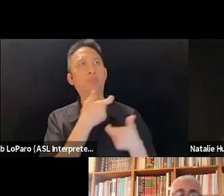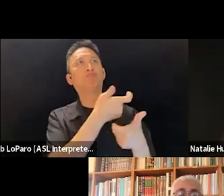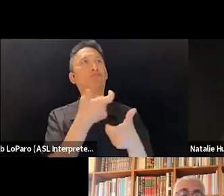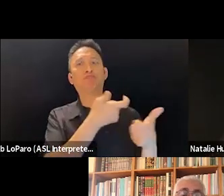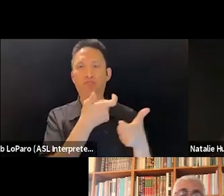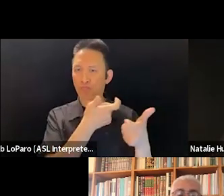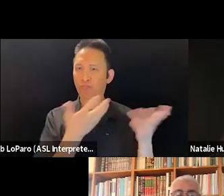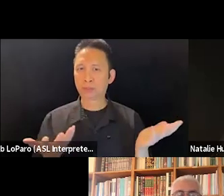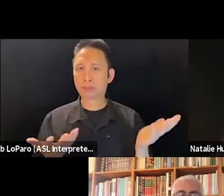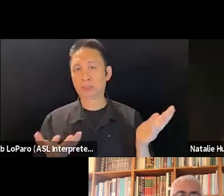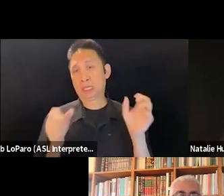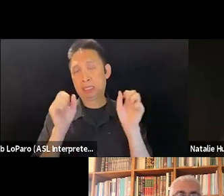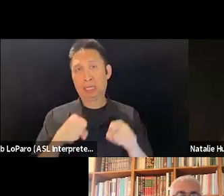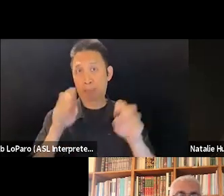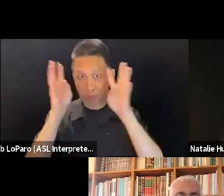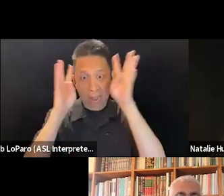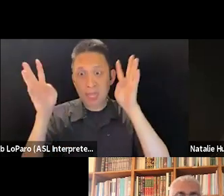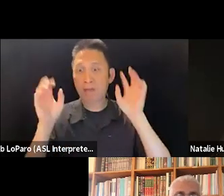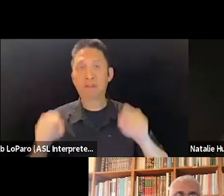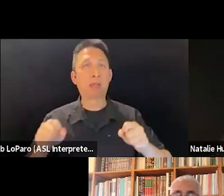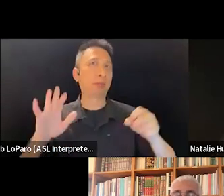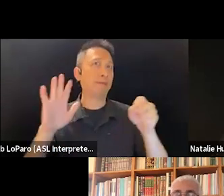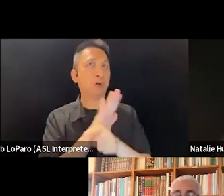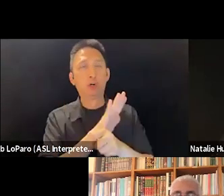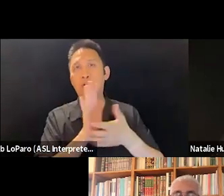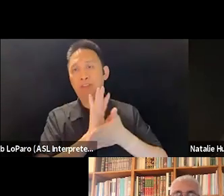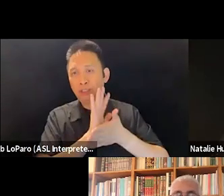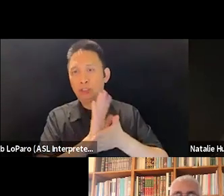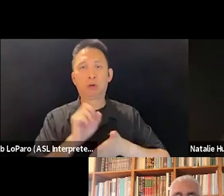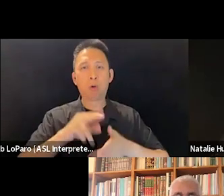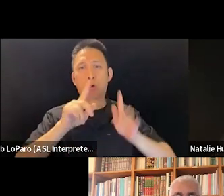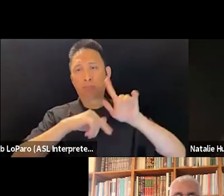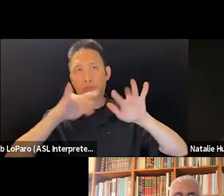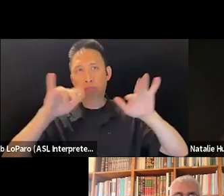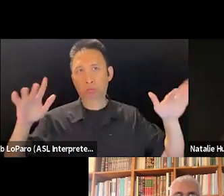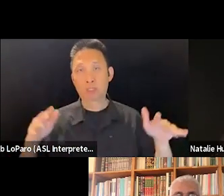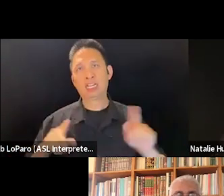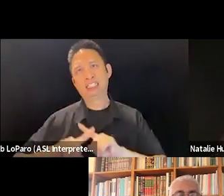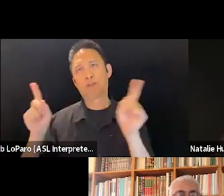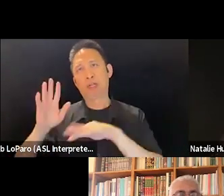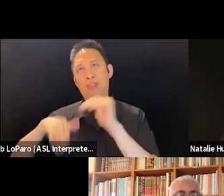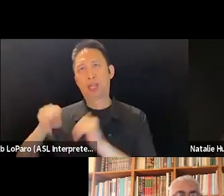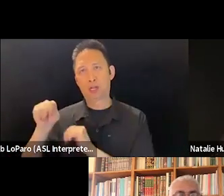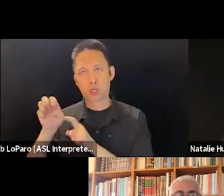which are a bit different from the news. Most of what we produce, not been broadcasted